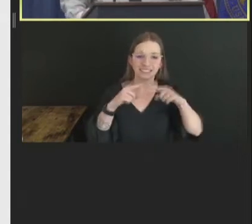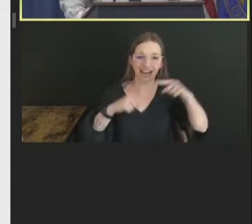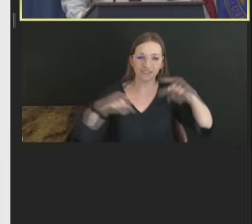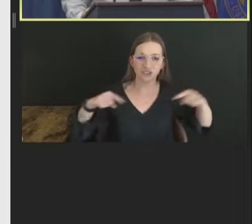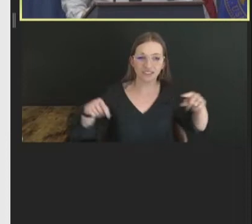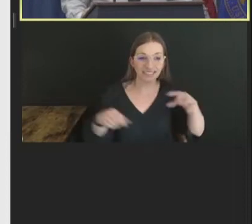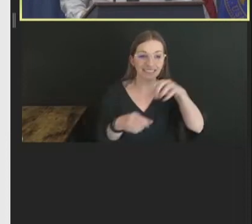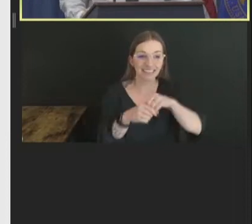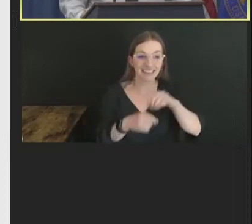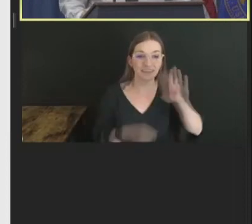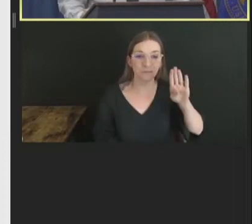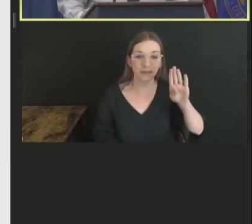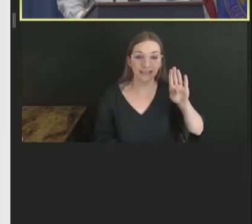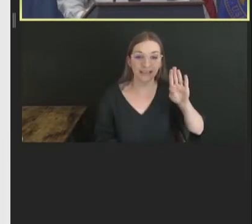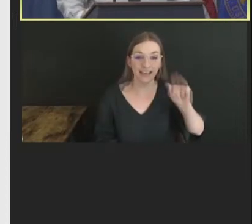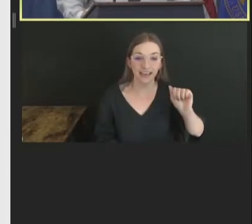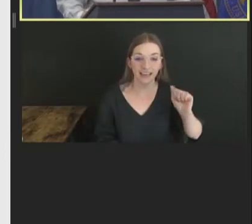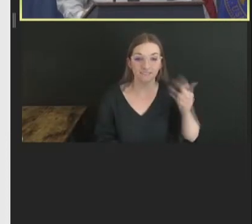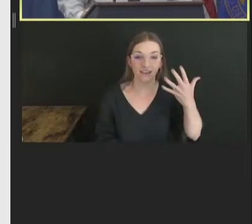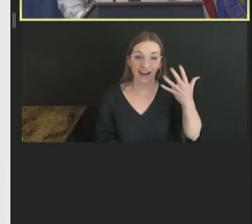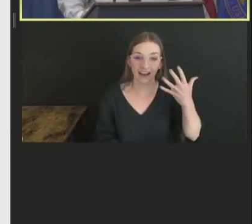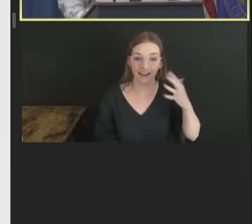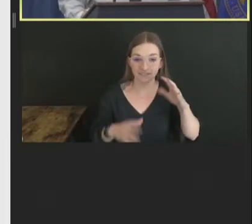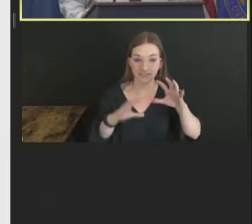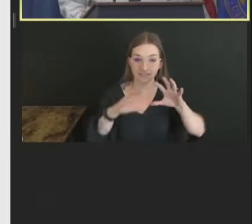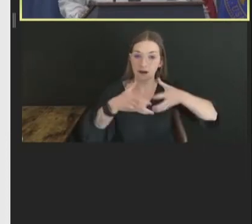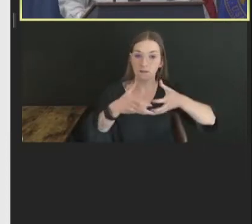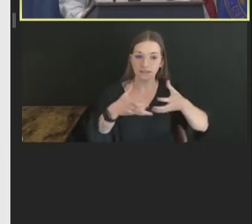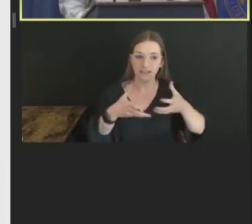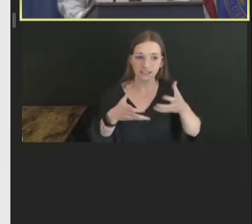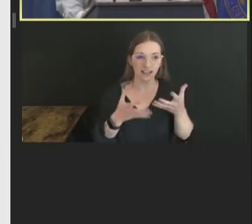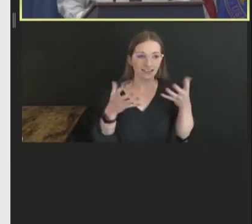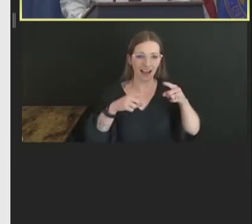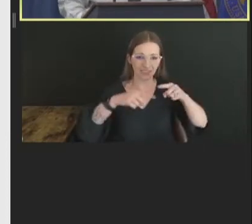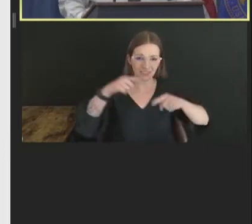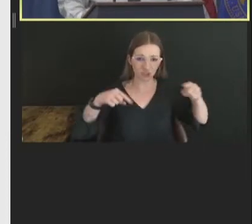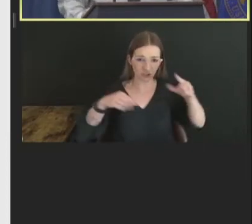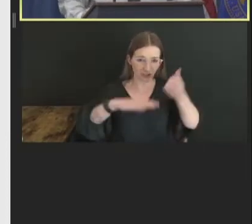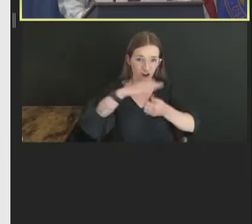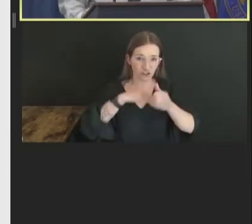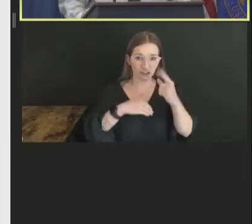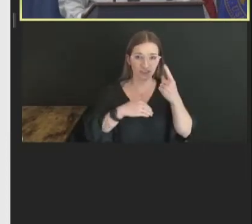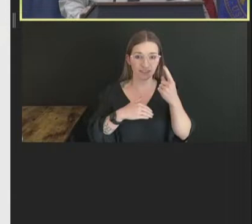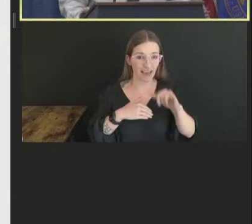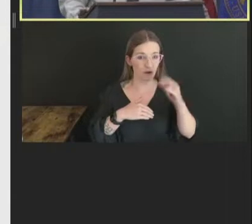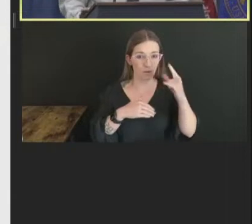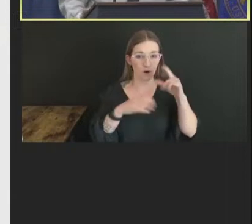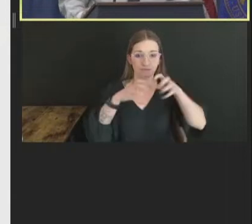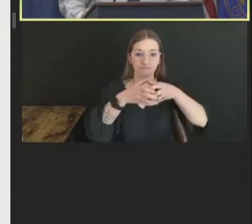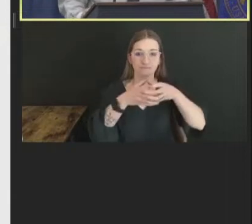So, there's a lot of diversity in BA.5 that's out there. We speak of BA.5 in a very homogeneous way,